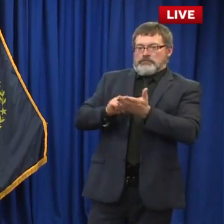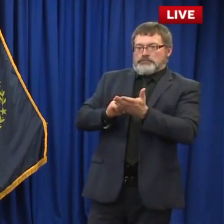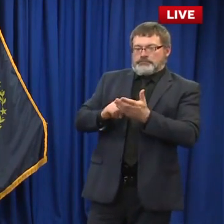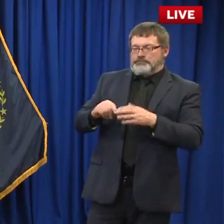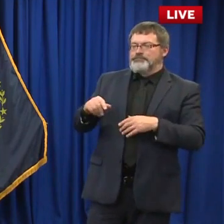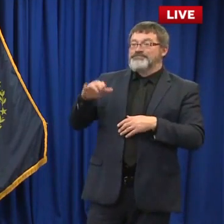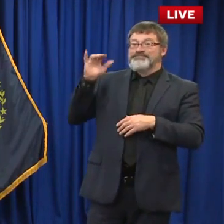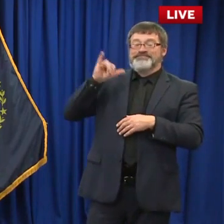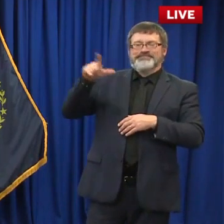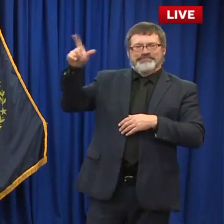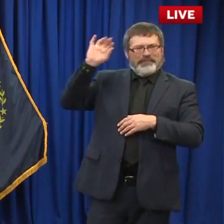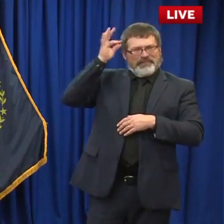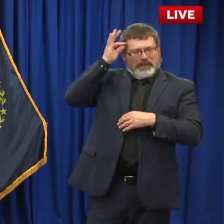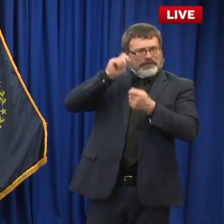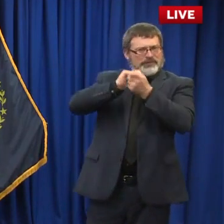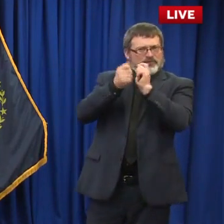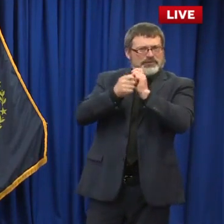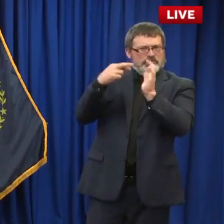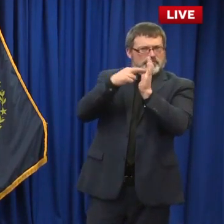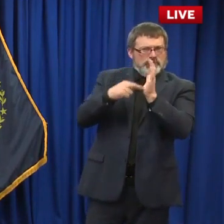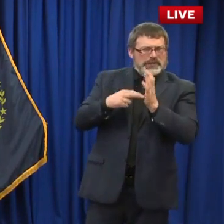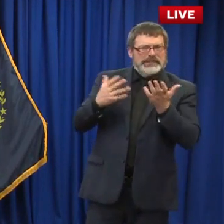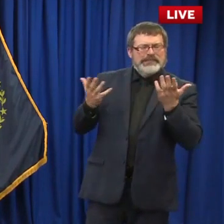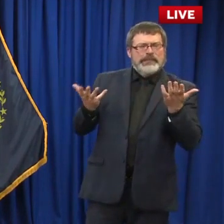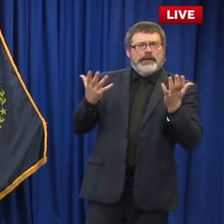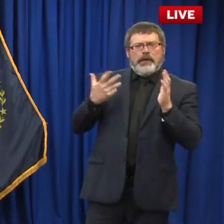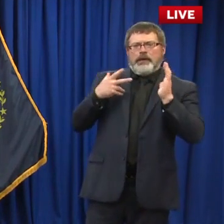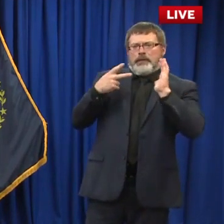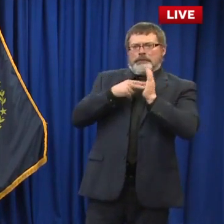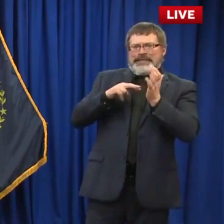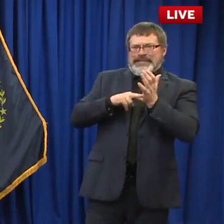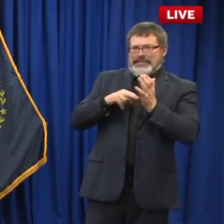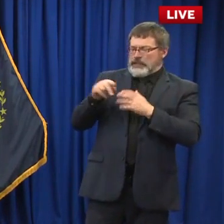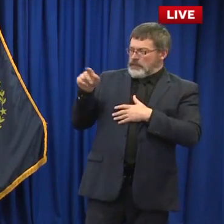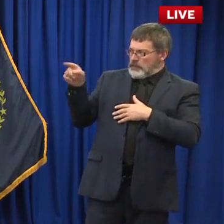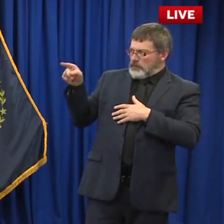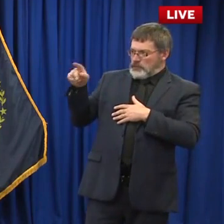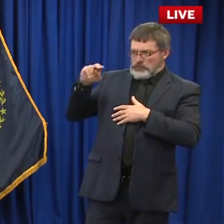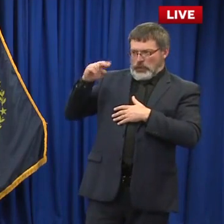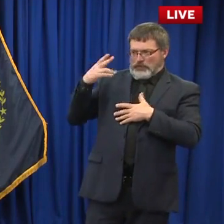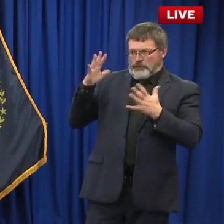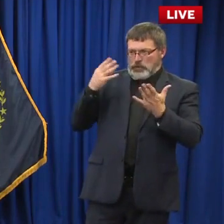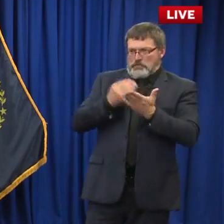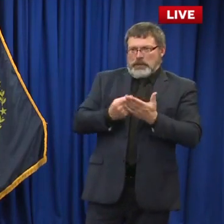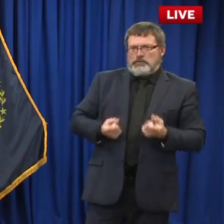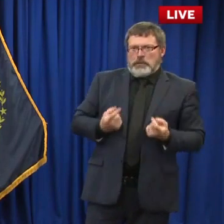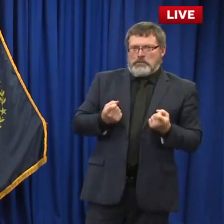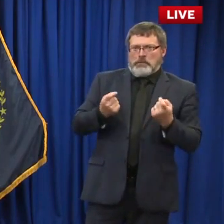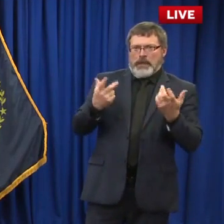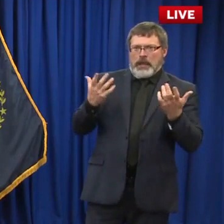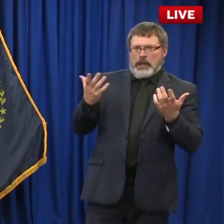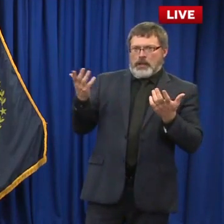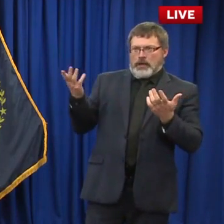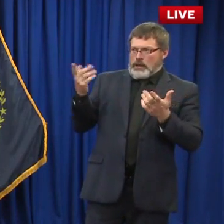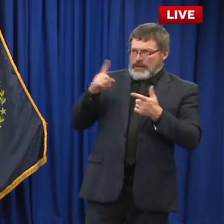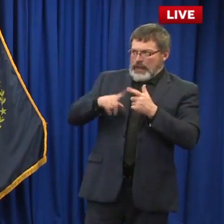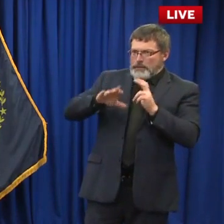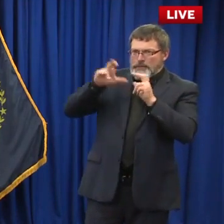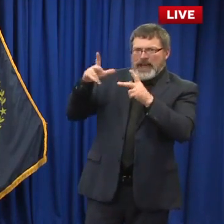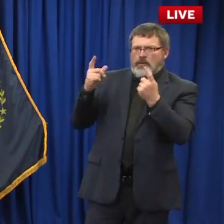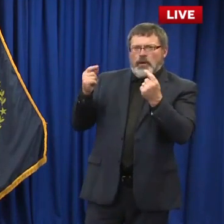GOVERNOR, WITH REGARD TO CHANGING THE RULES, YOU'RE NOT INDICATING THAT YOU'VE MADE ANY EXPENSES THAT YOU CANNOT -- THAT WON'T BE MET.